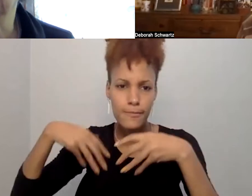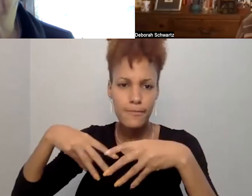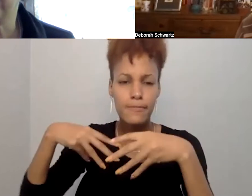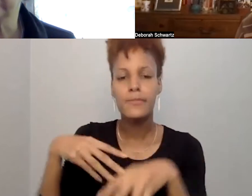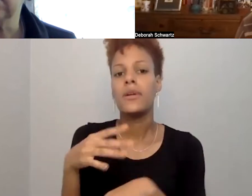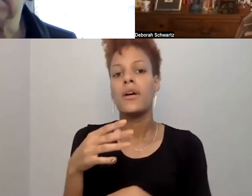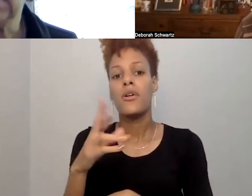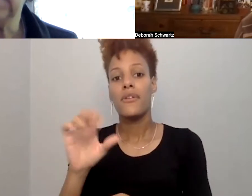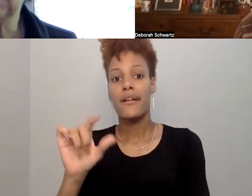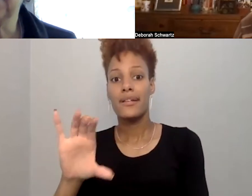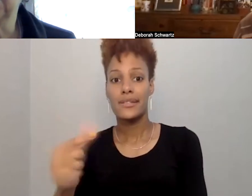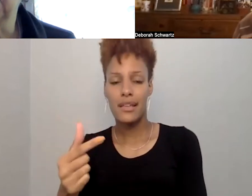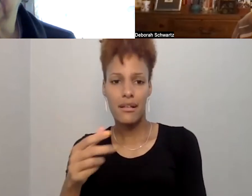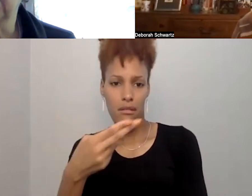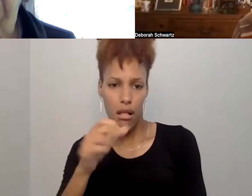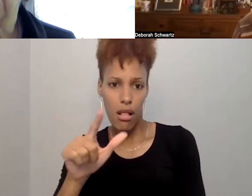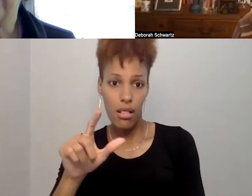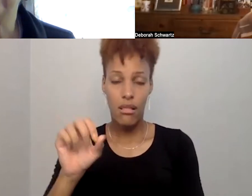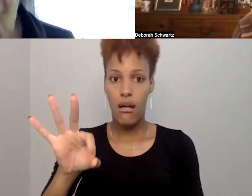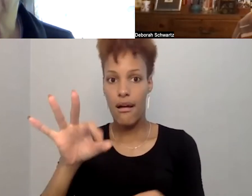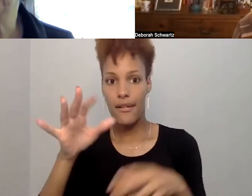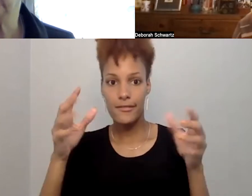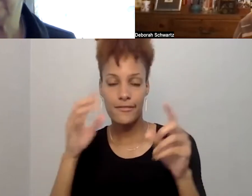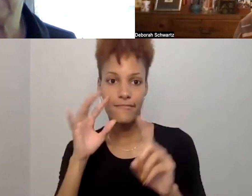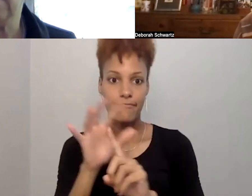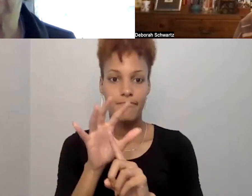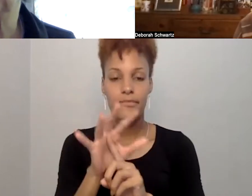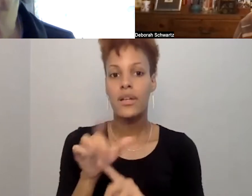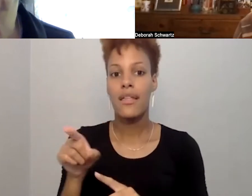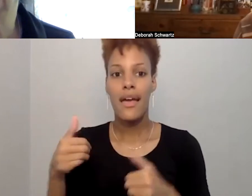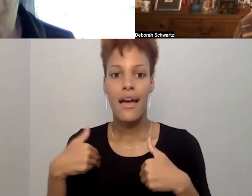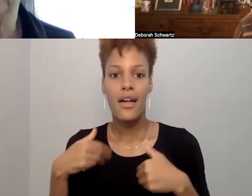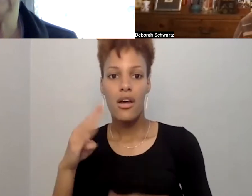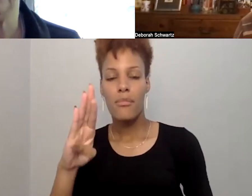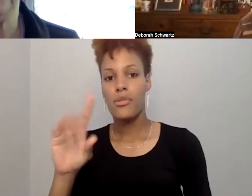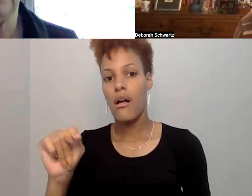was a brothel in Saratoga and these women would come down to Albany and get their hair done